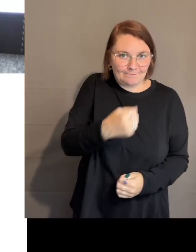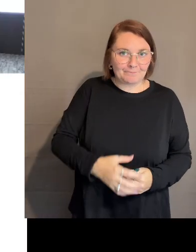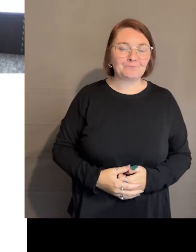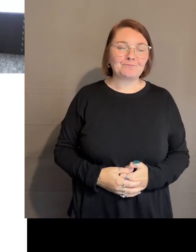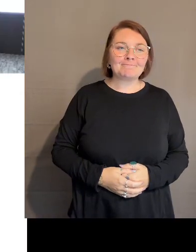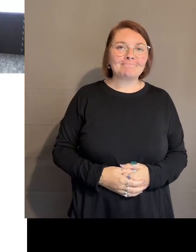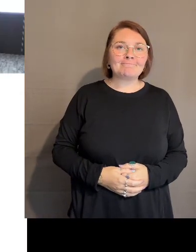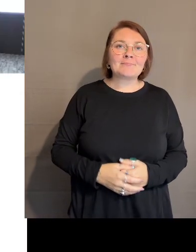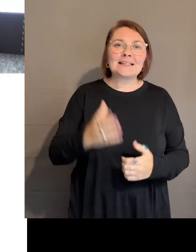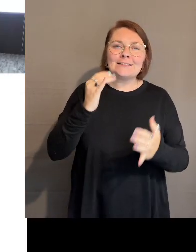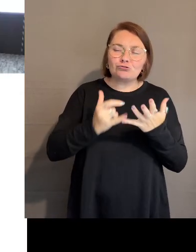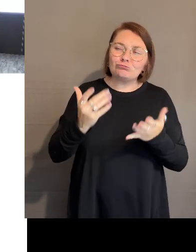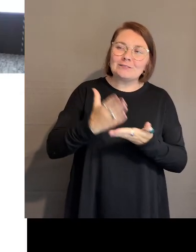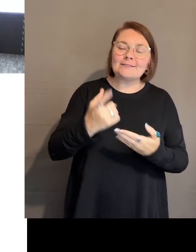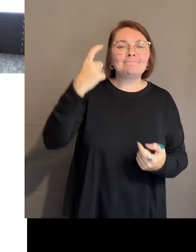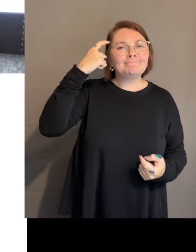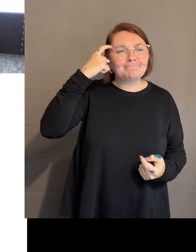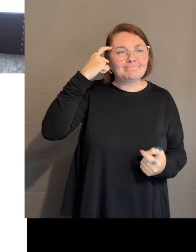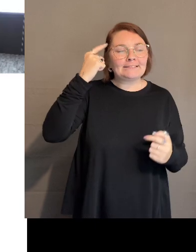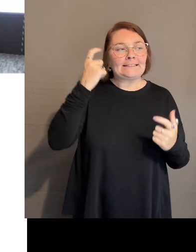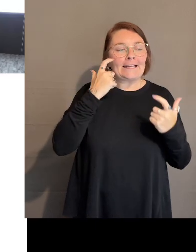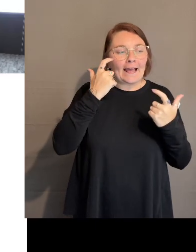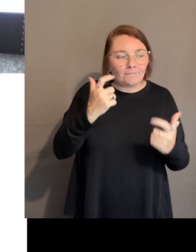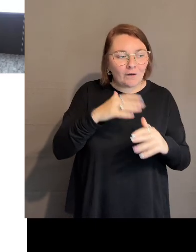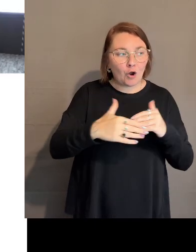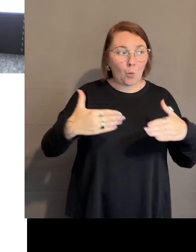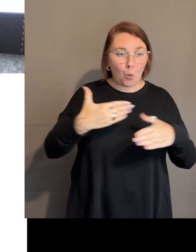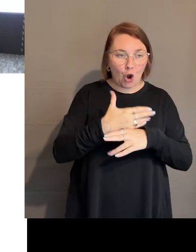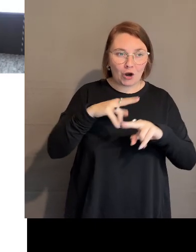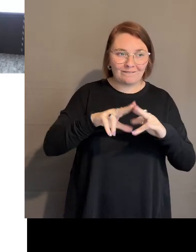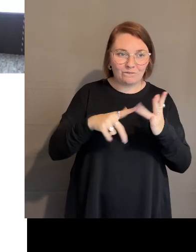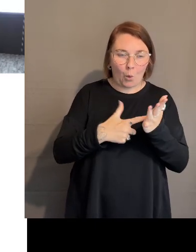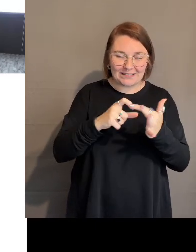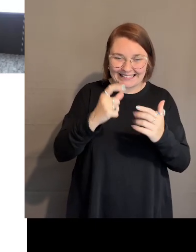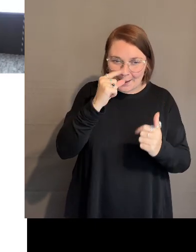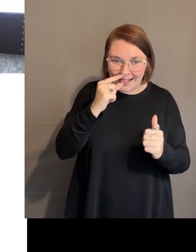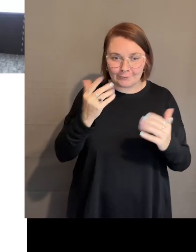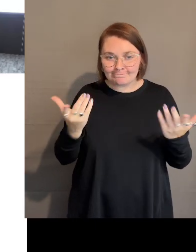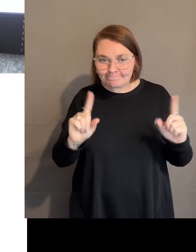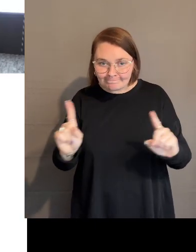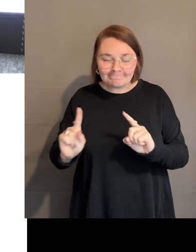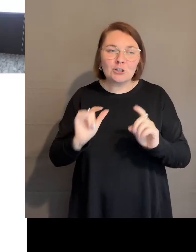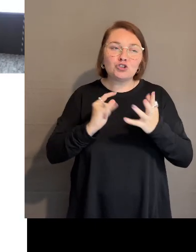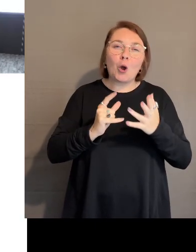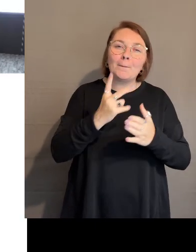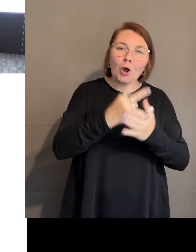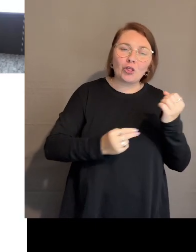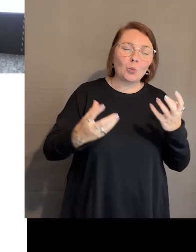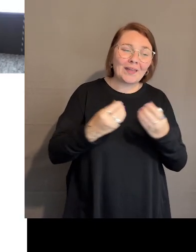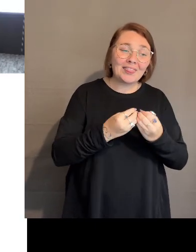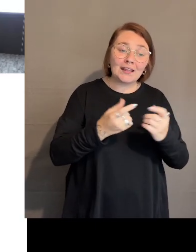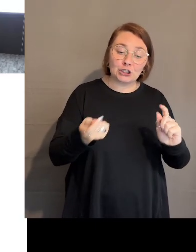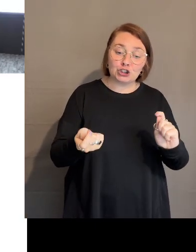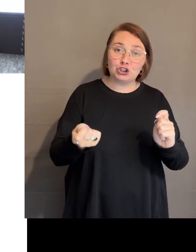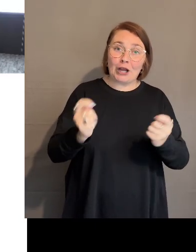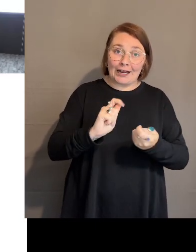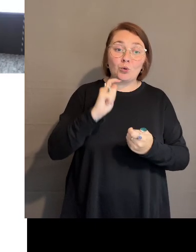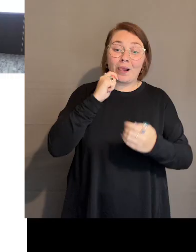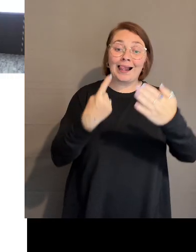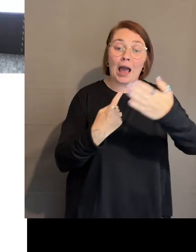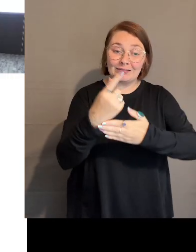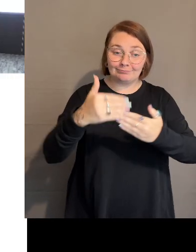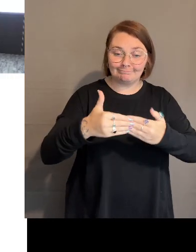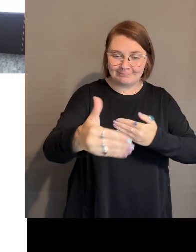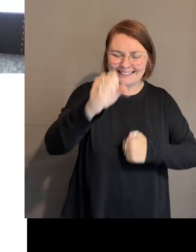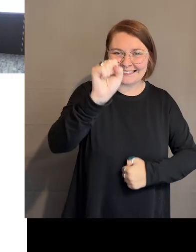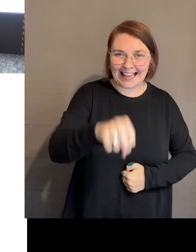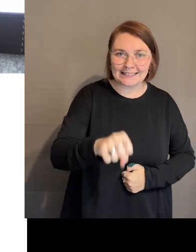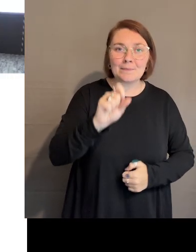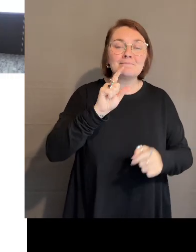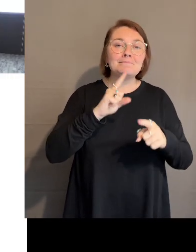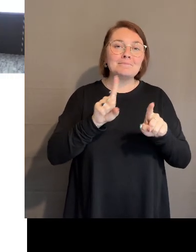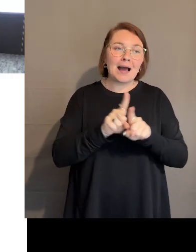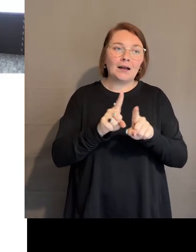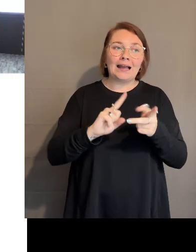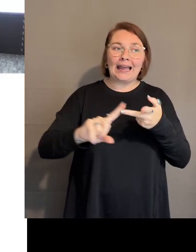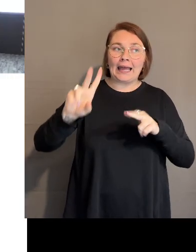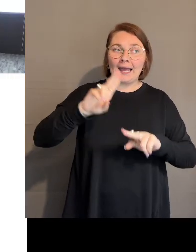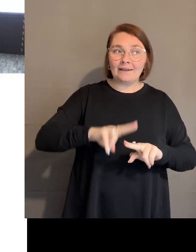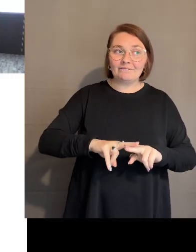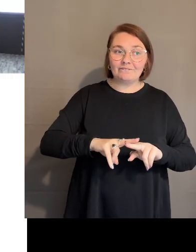and needs some really careful thinking about workforce capability. And so that's both, like, in terms of the changes that are going to be made, but, you know, if,